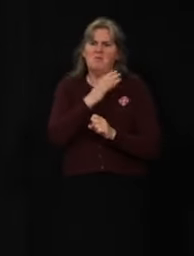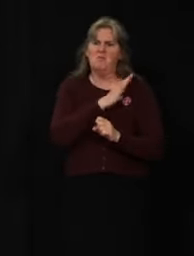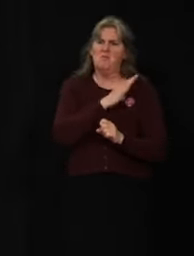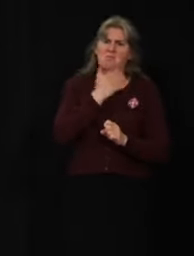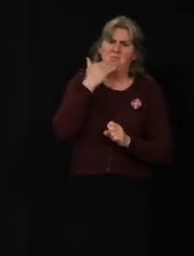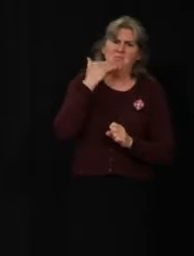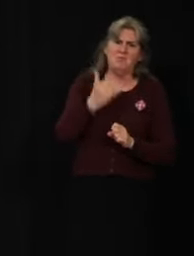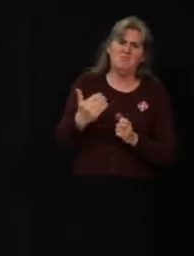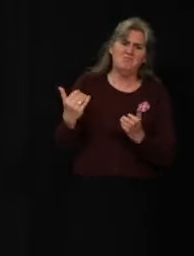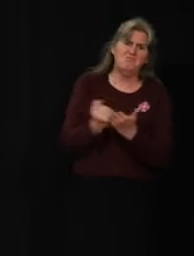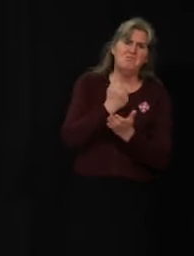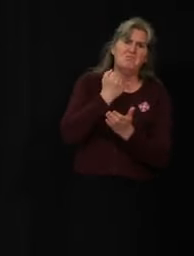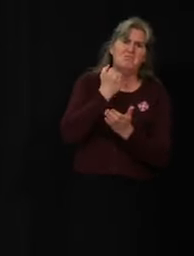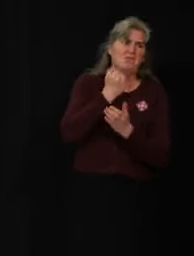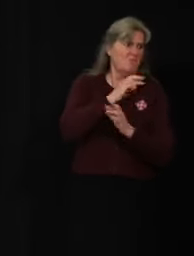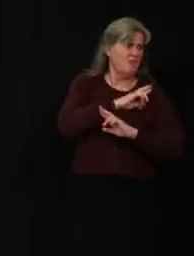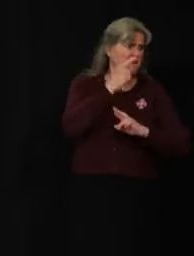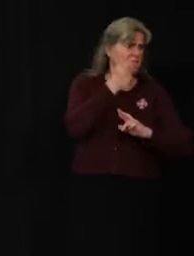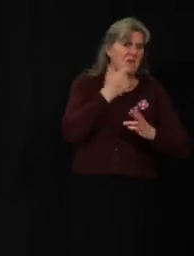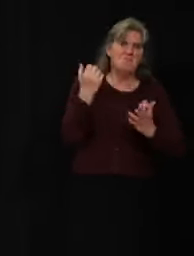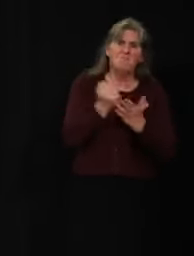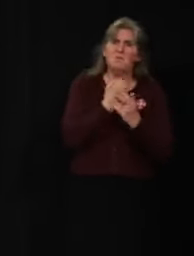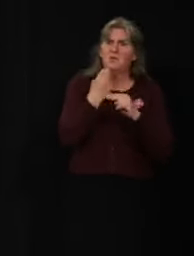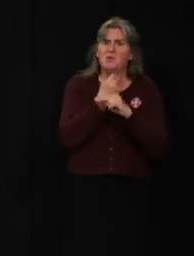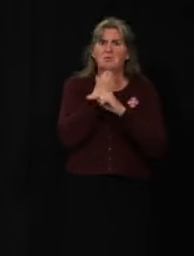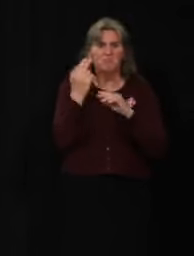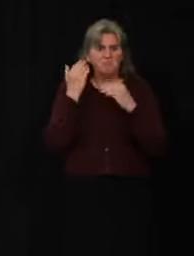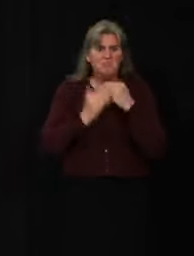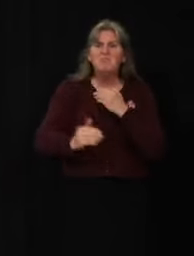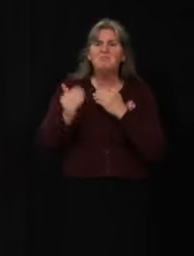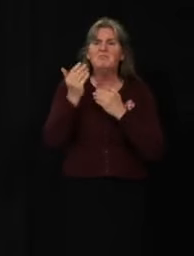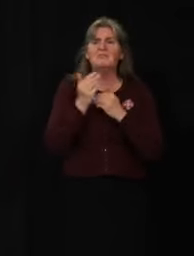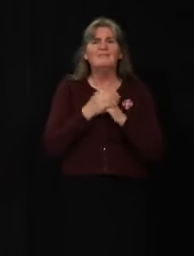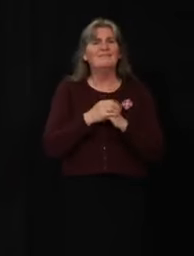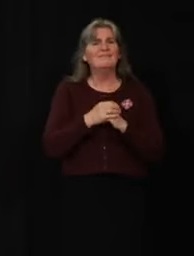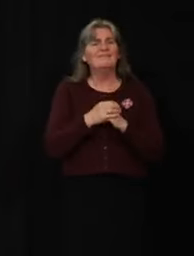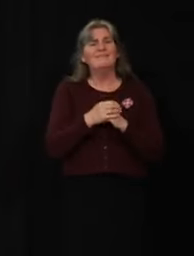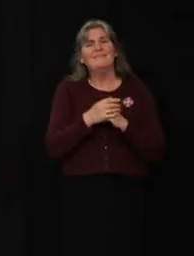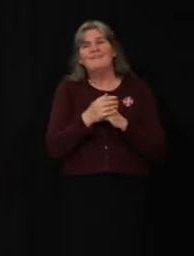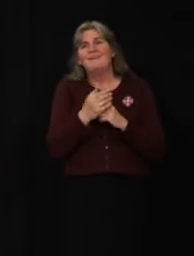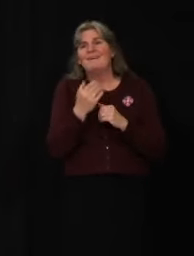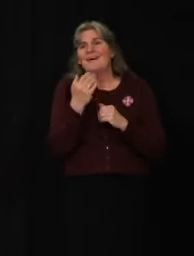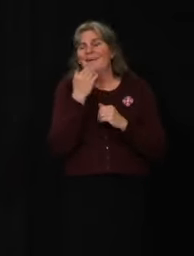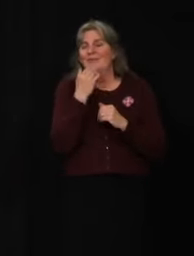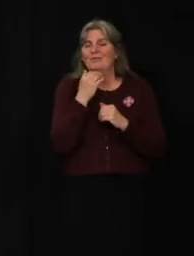The question is for Dr Hanley. Given what you have said that